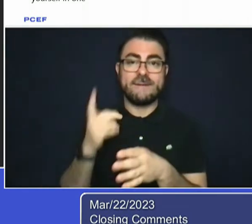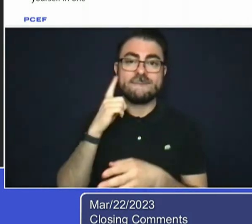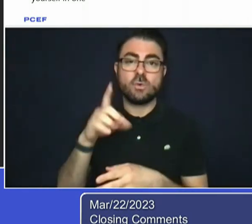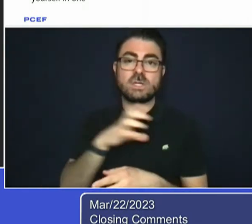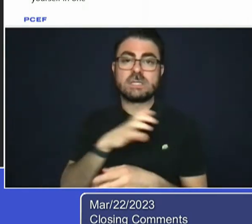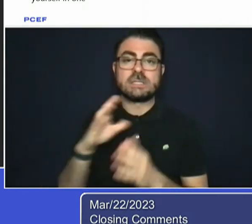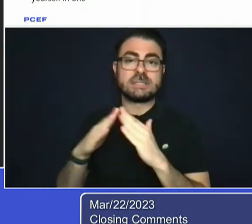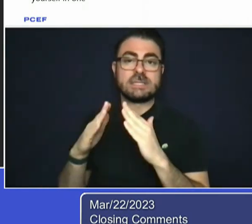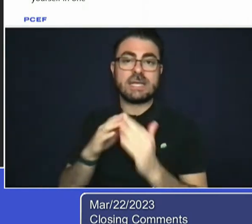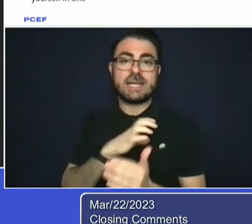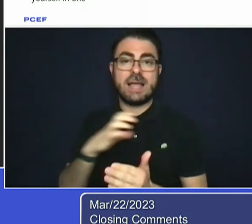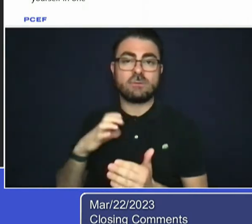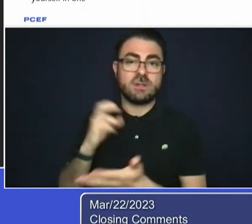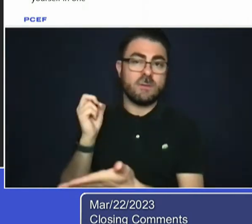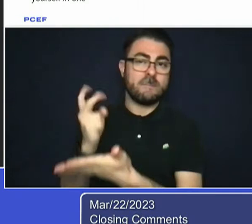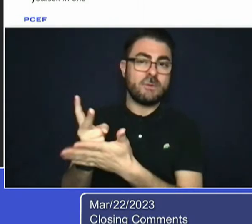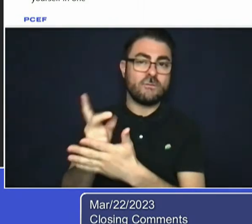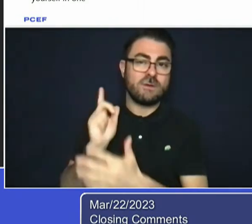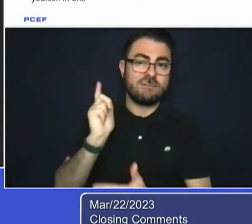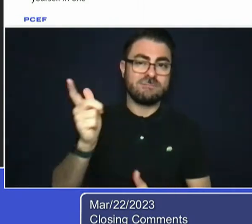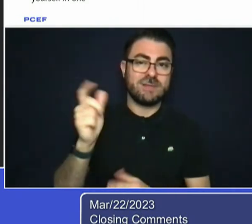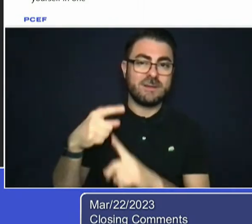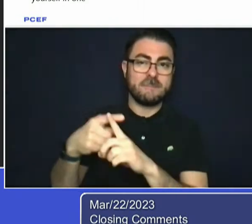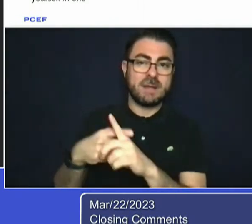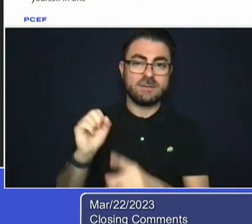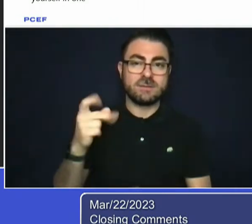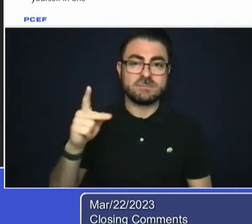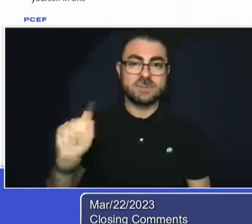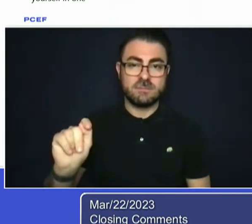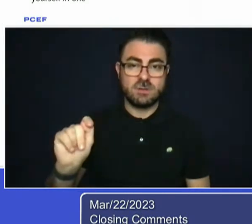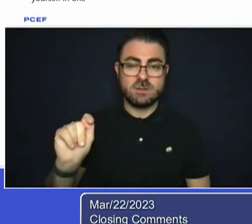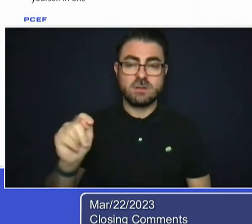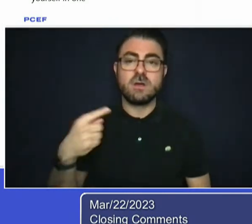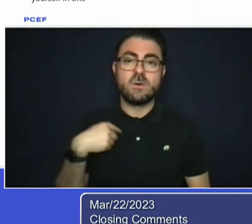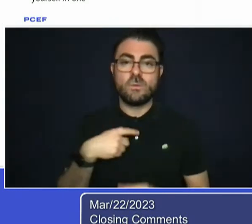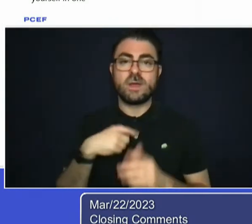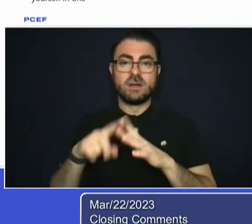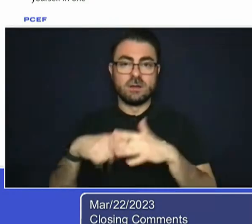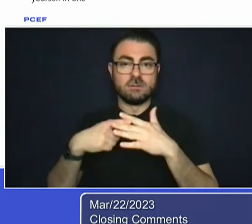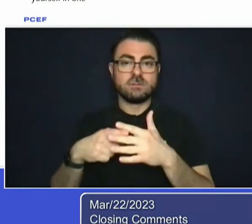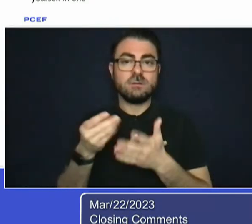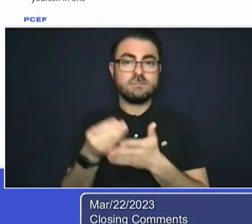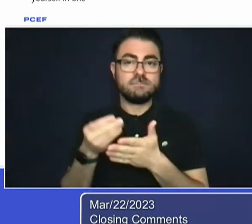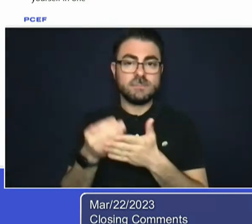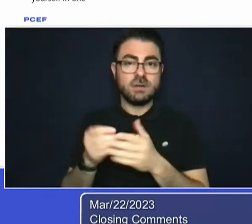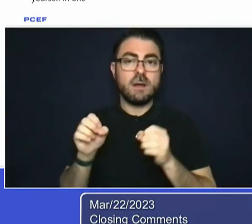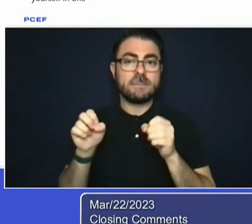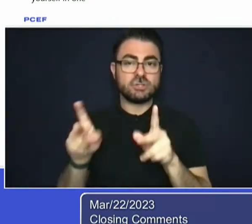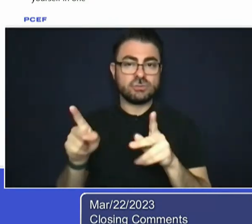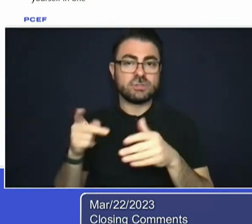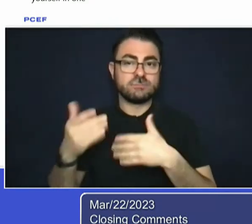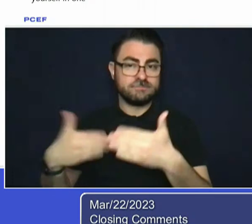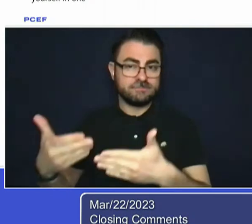GETTING TO A PLAN THAT'S APPROVED BY THE CITY COUNCIL LATER IN SEPTEMBER, AND THEN